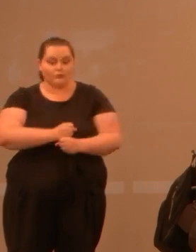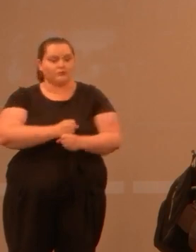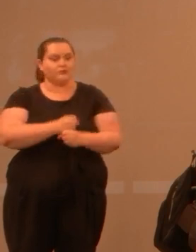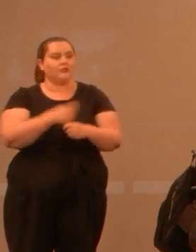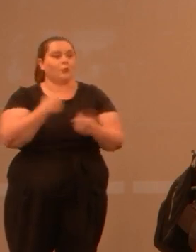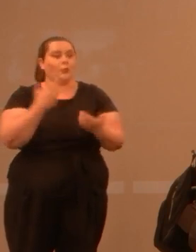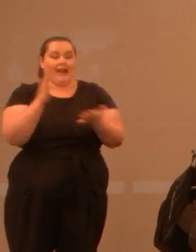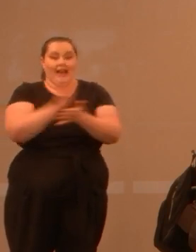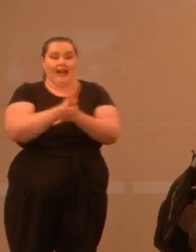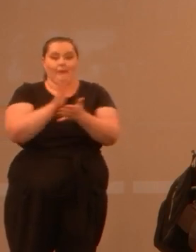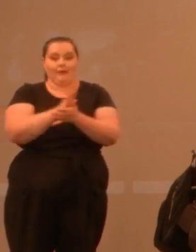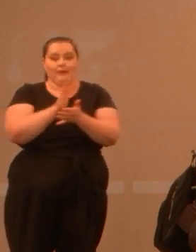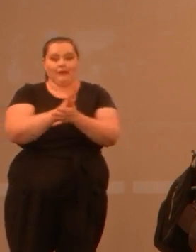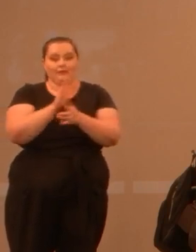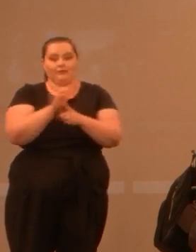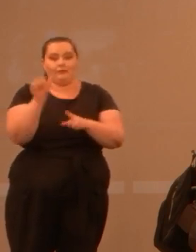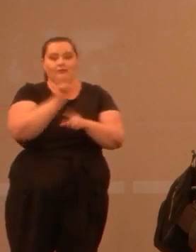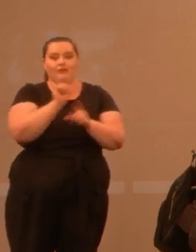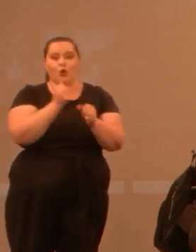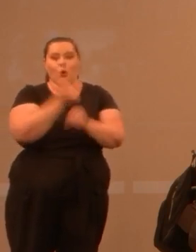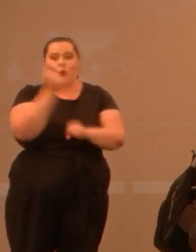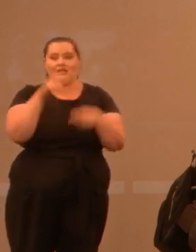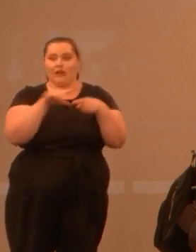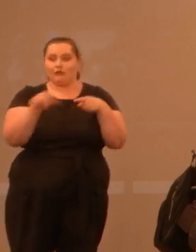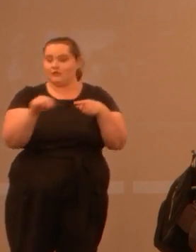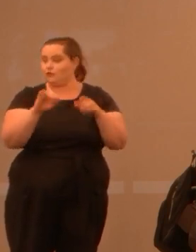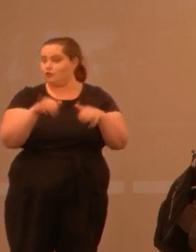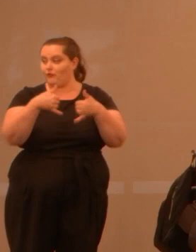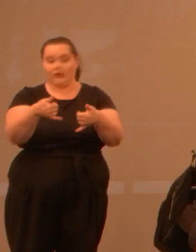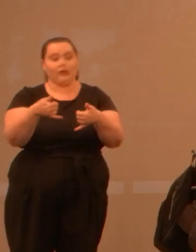return of the Golden Carrot Trophy and for those who aren't aware why the